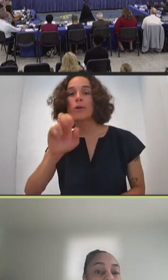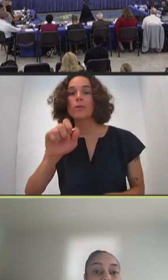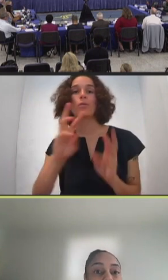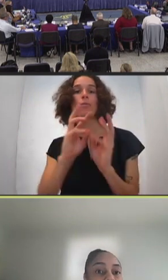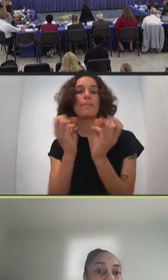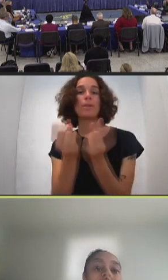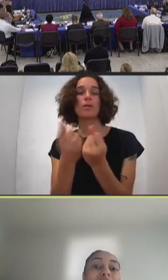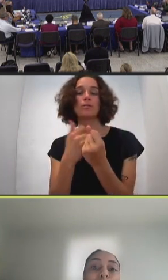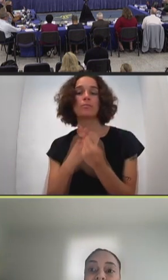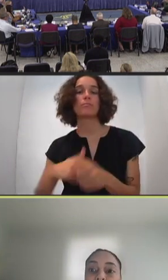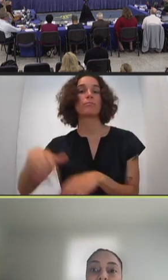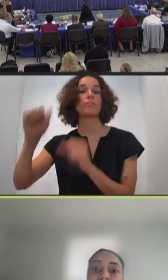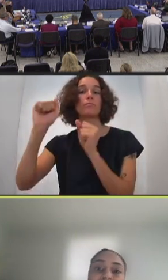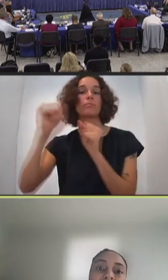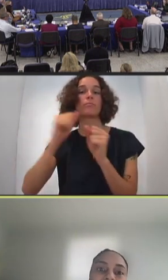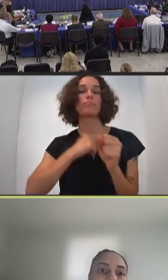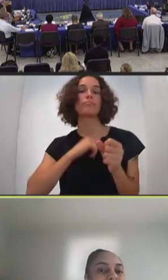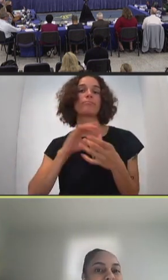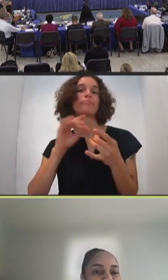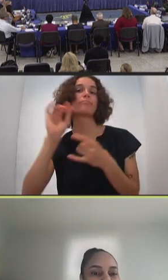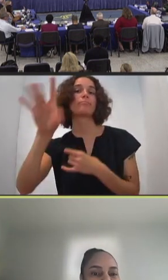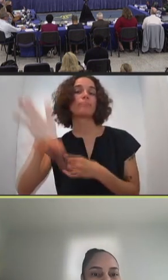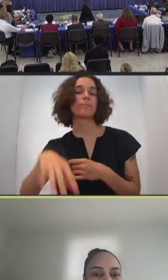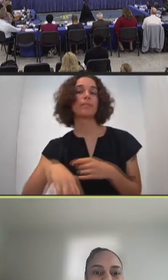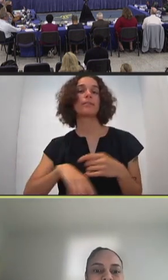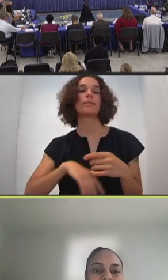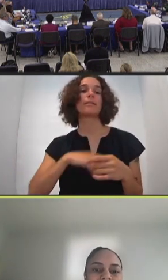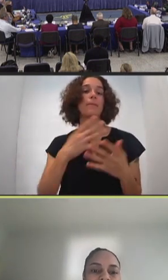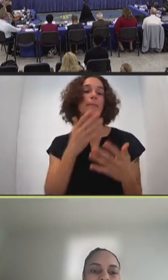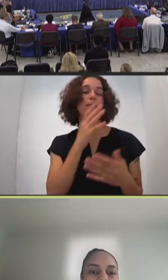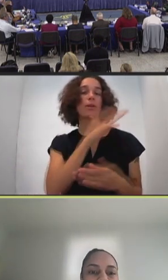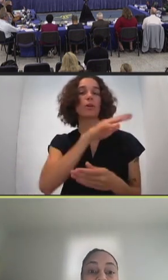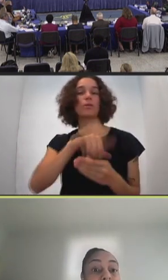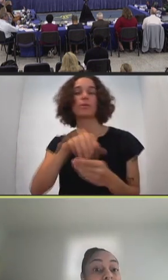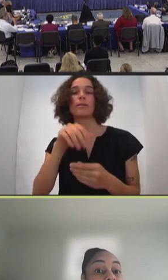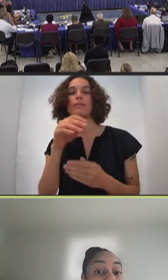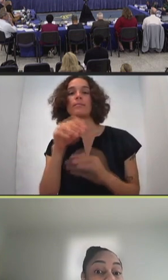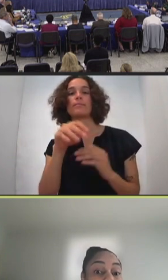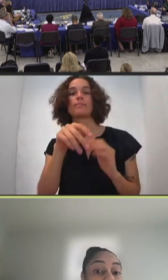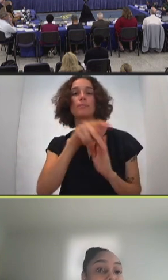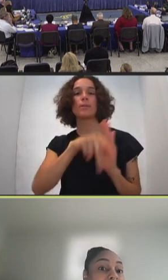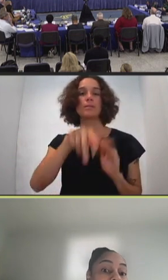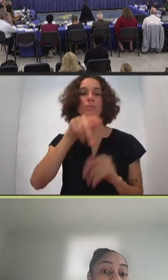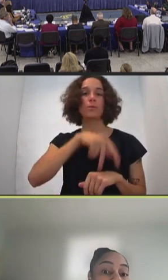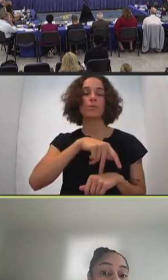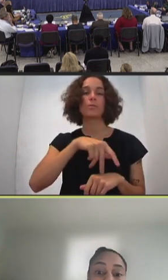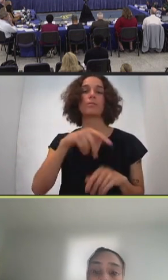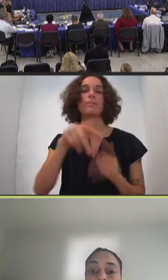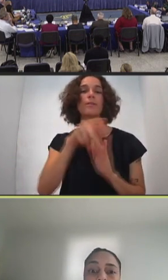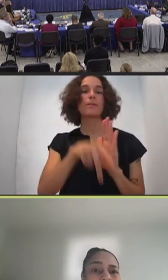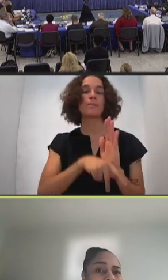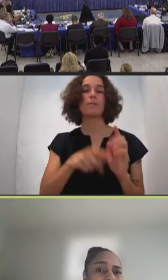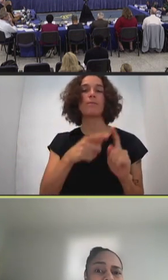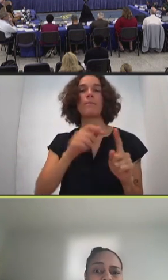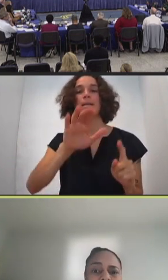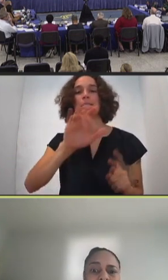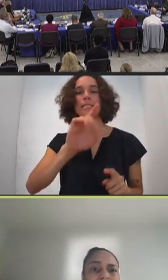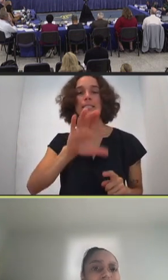featuring principles from HHS or CDC. And they're integrating our paid ads like web banners and